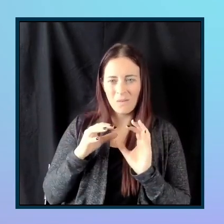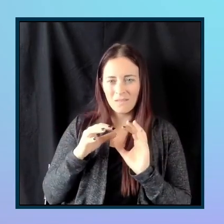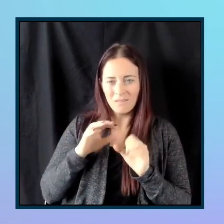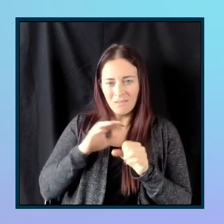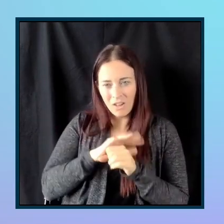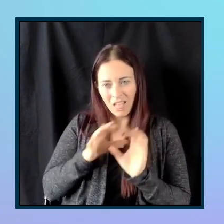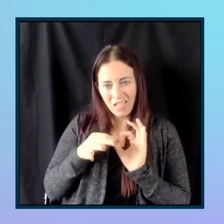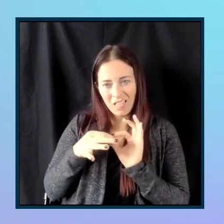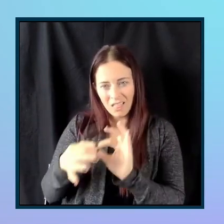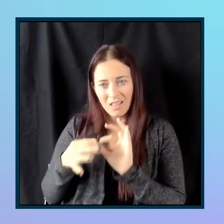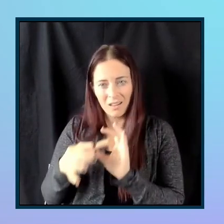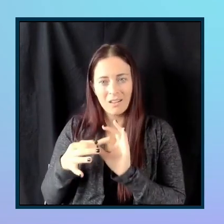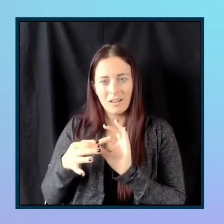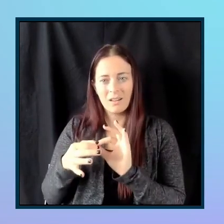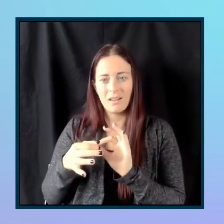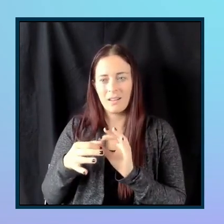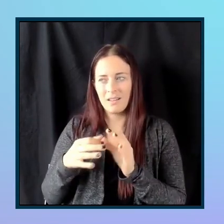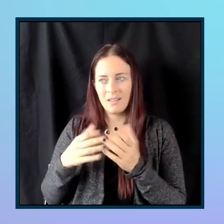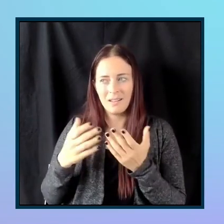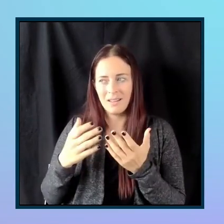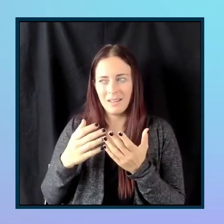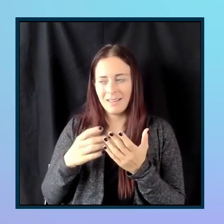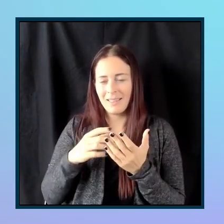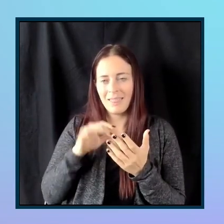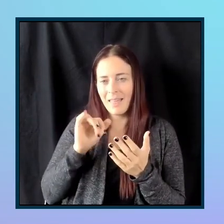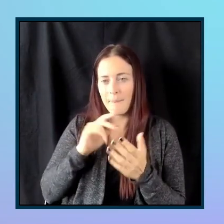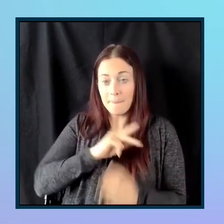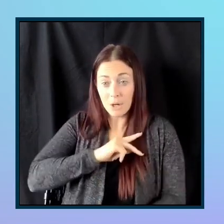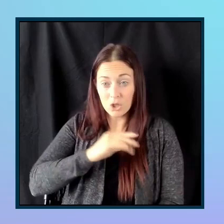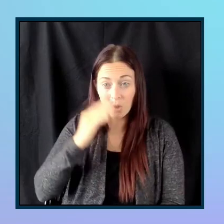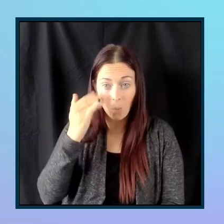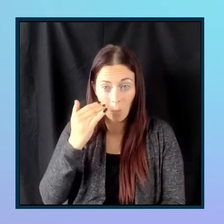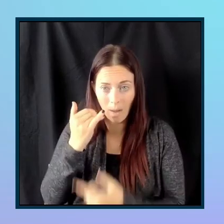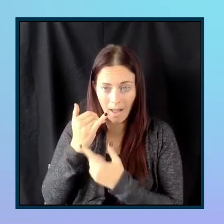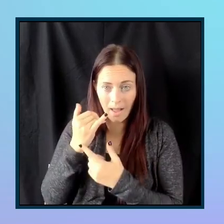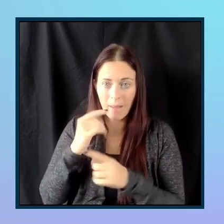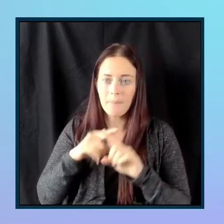and they don't have that personal one. But once someone can hear a story of like,